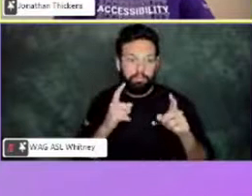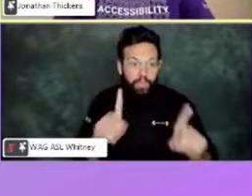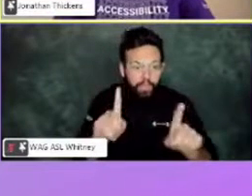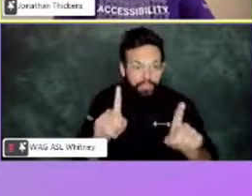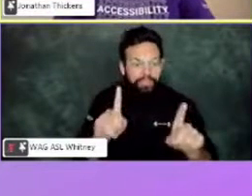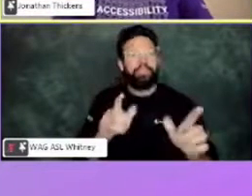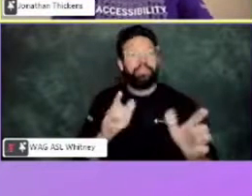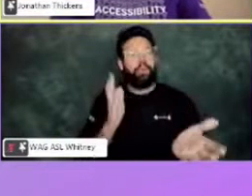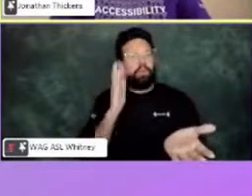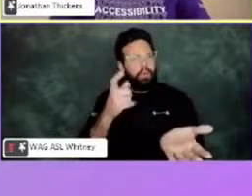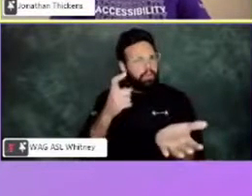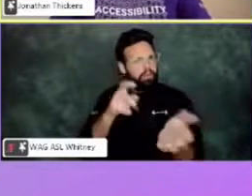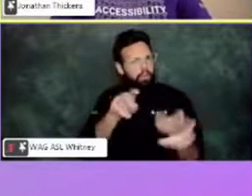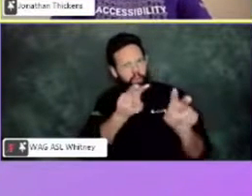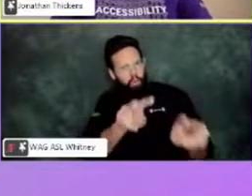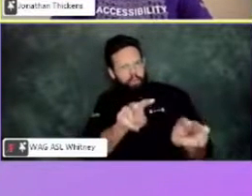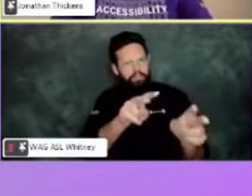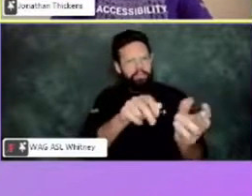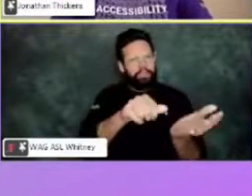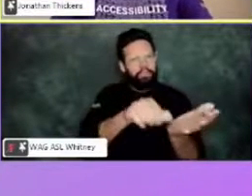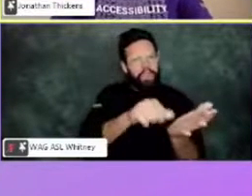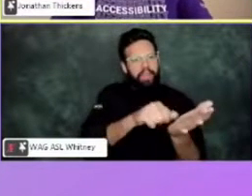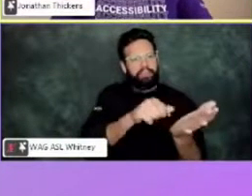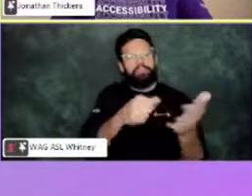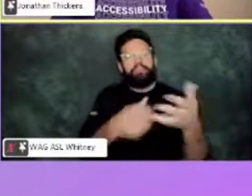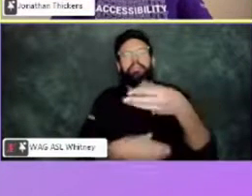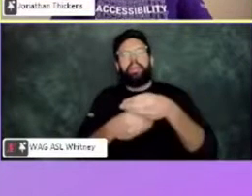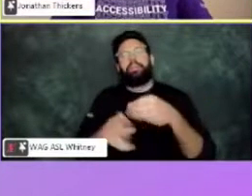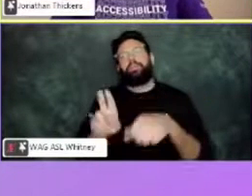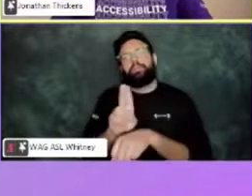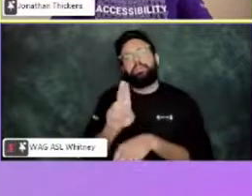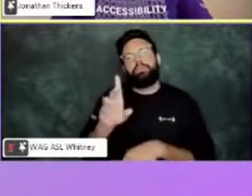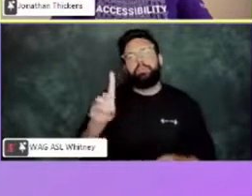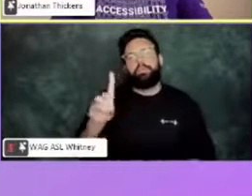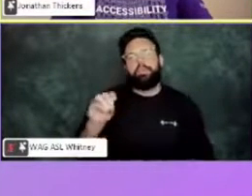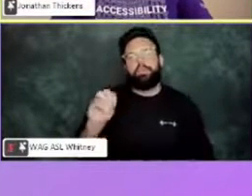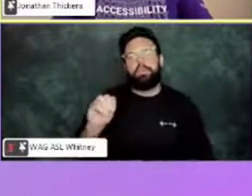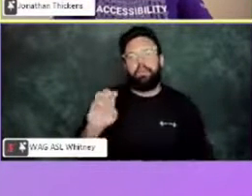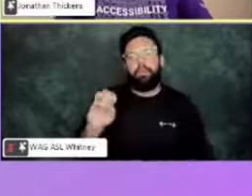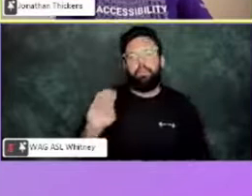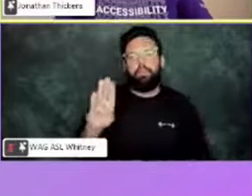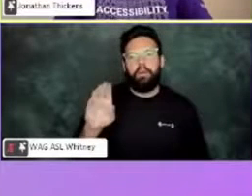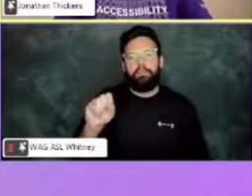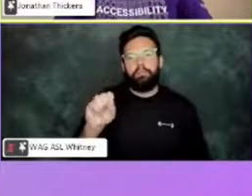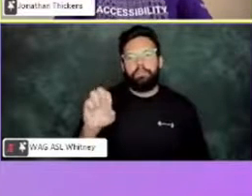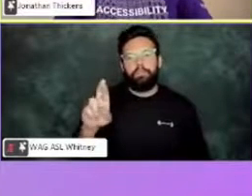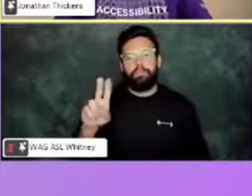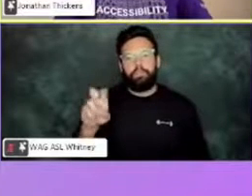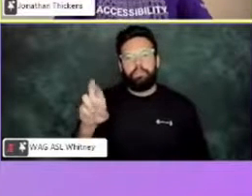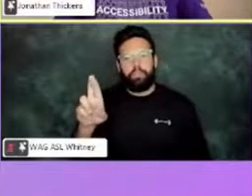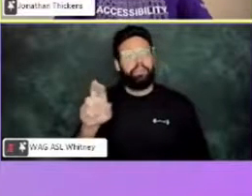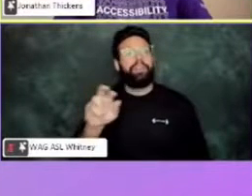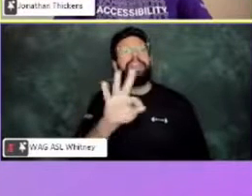any changes that occur with a dominant observer. Whenever changes do occur, it scans for accessibility testing automatically